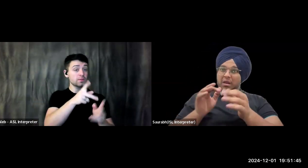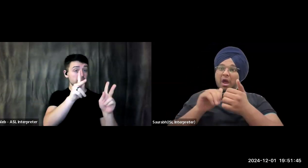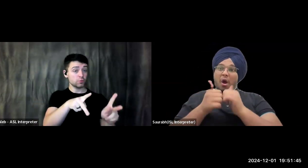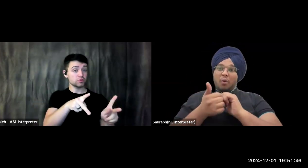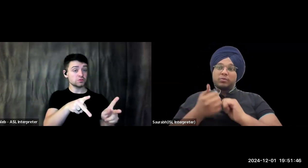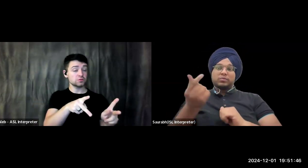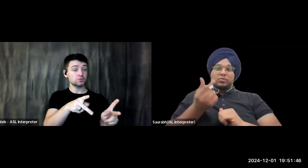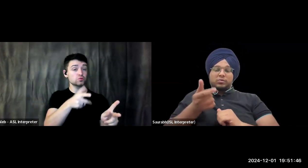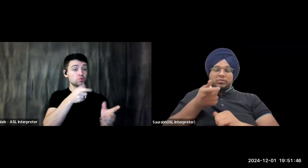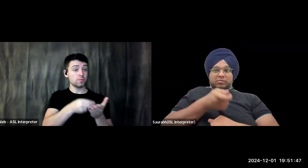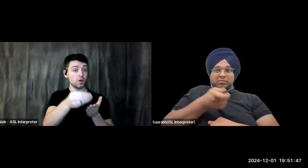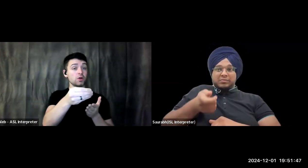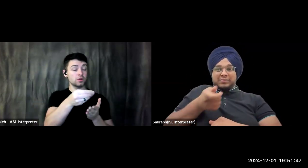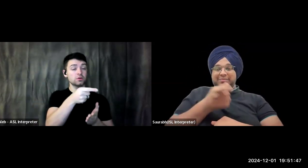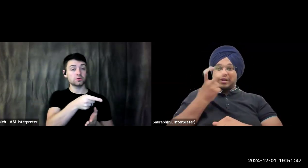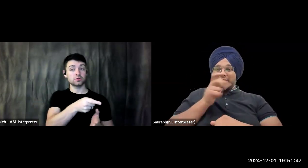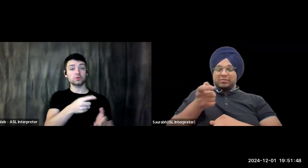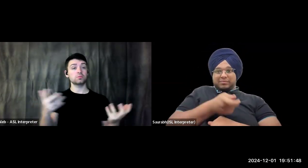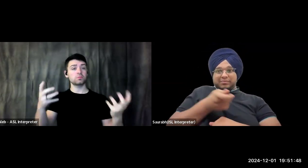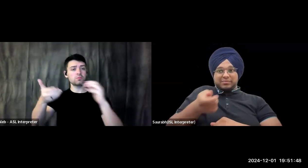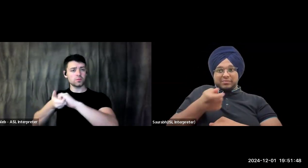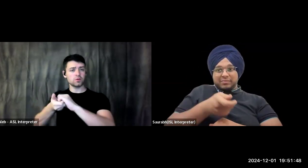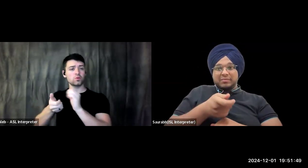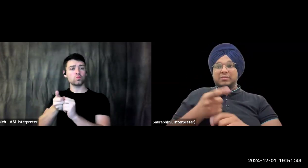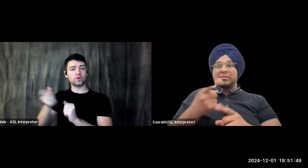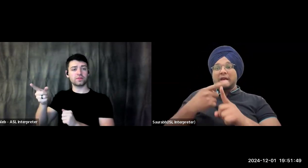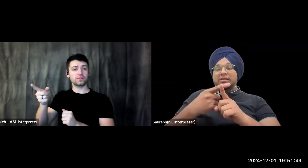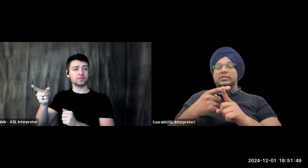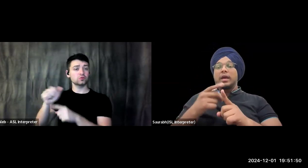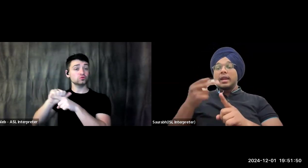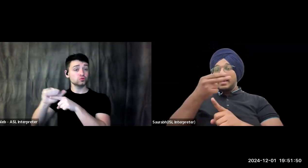a cane as well as the Saarthi device?